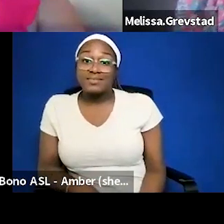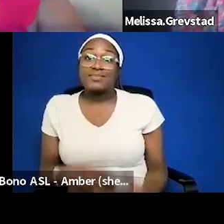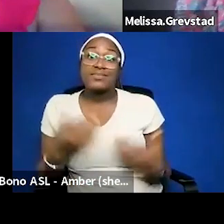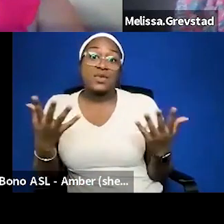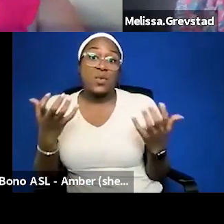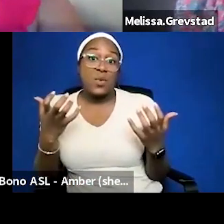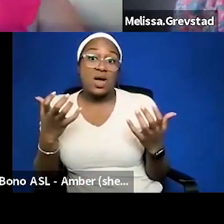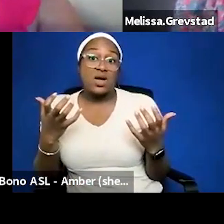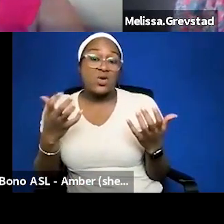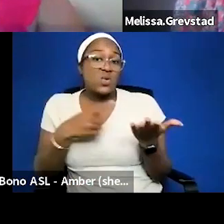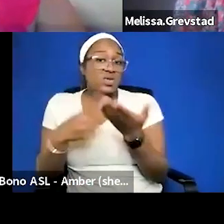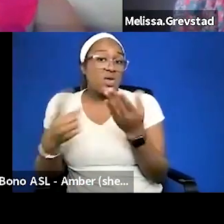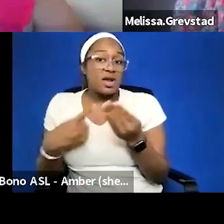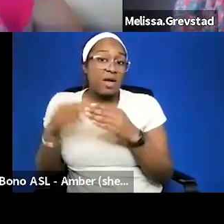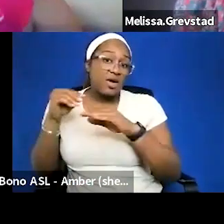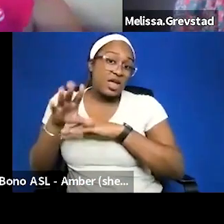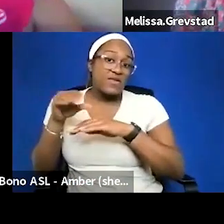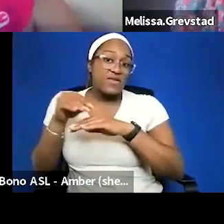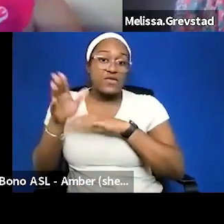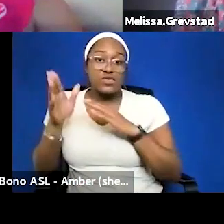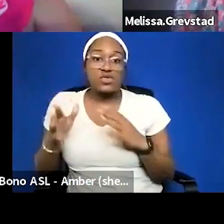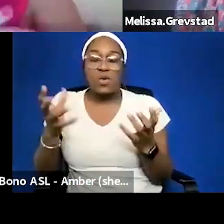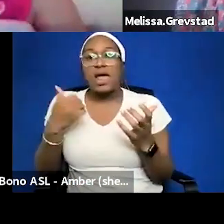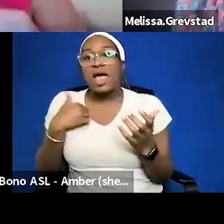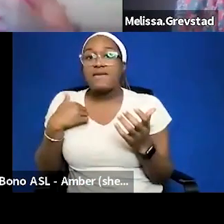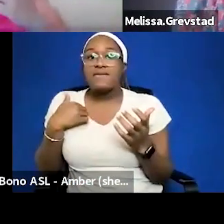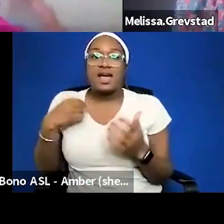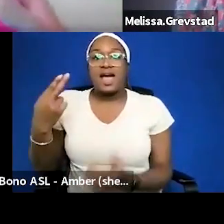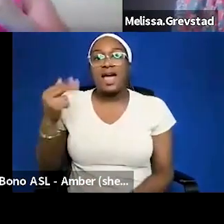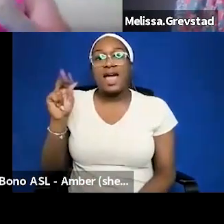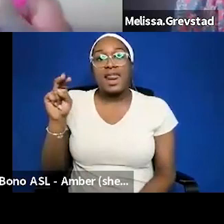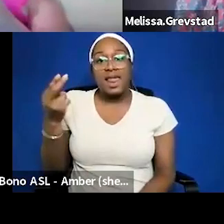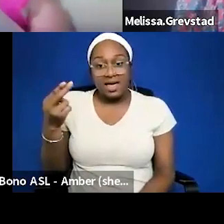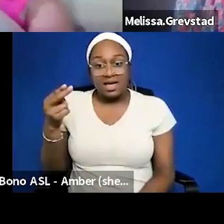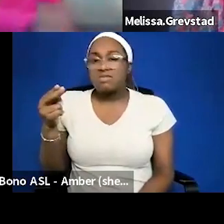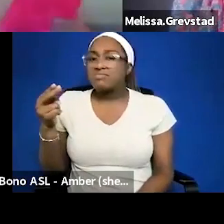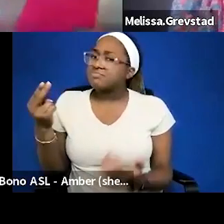since we're talking about influencers who want to give the influence of the last word here, Hannah, is there anything that we didn't talk about that you want to add?